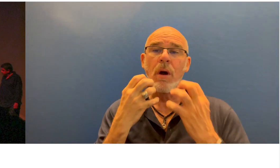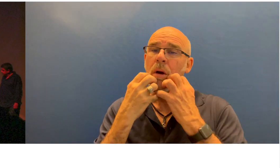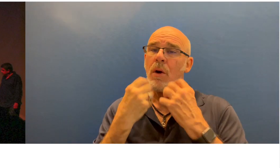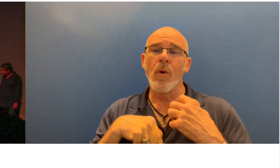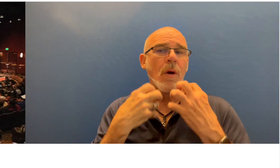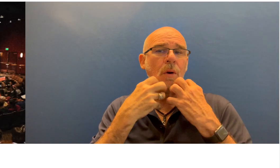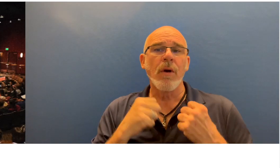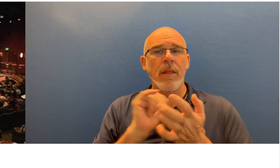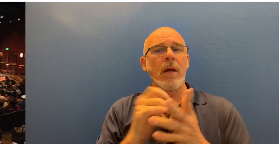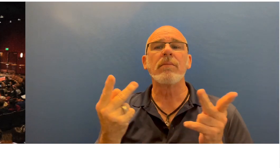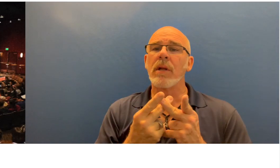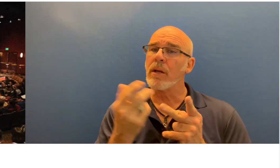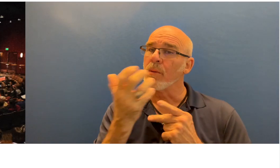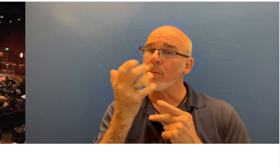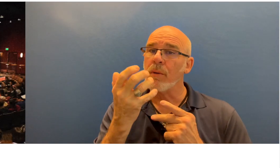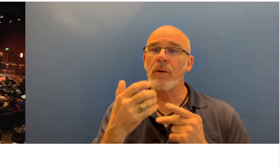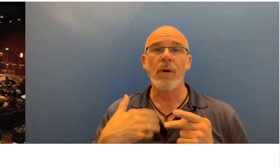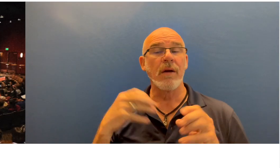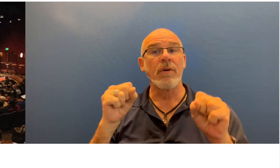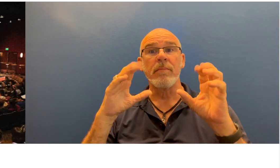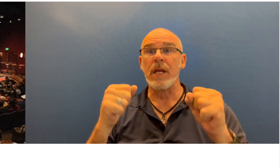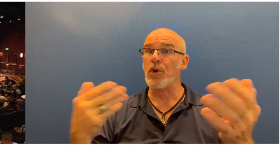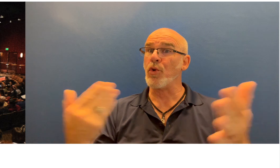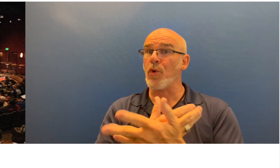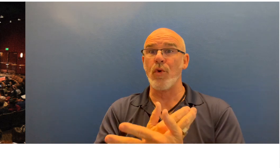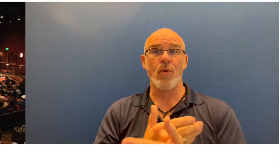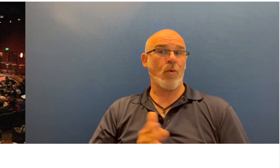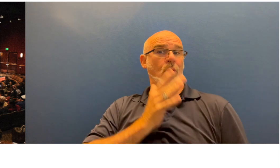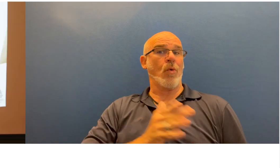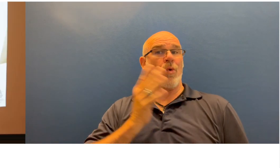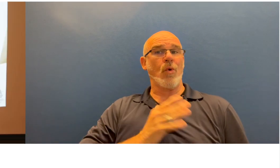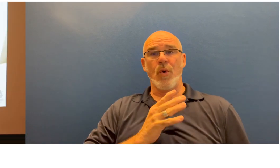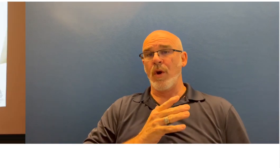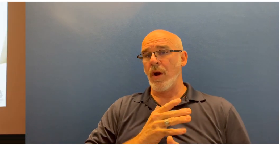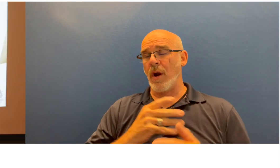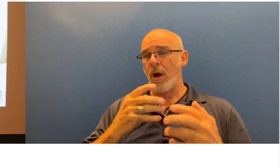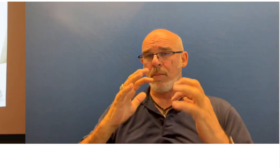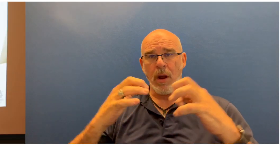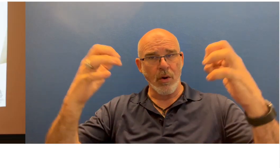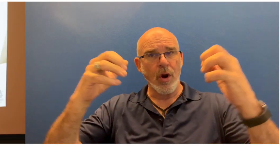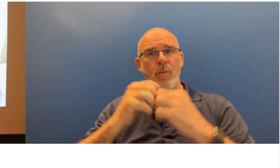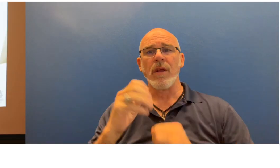That we have this amazing state-of-the-art auditorium with a 4K projector. We have a cinema series in there.